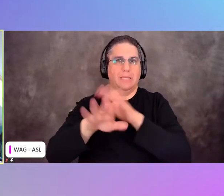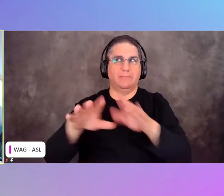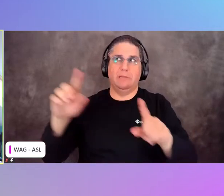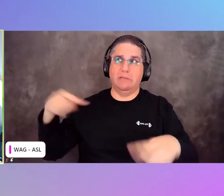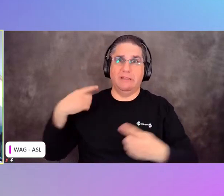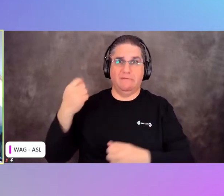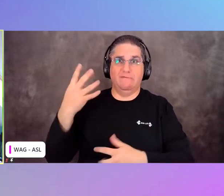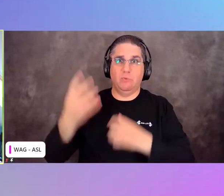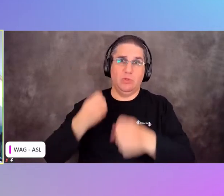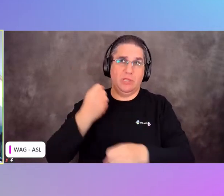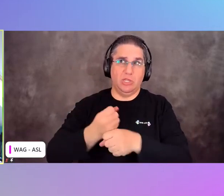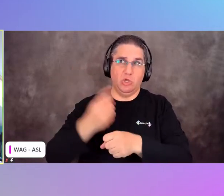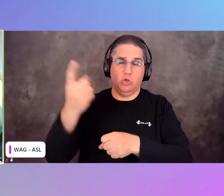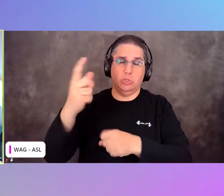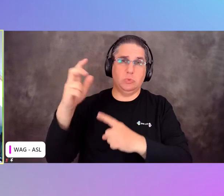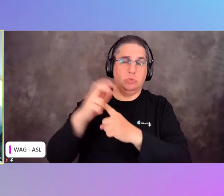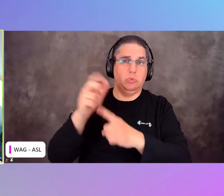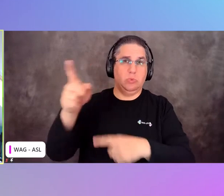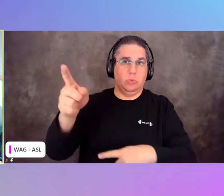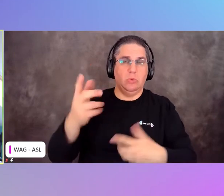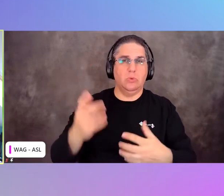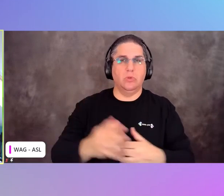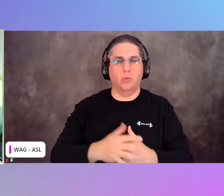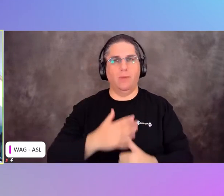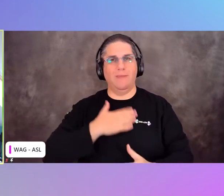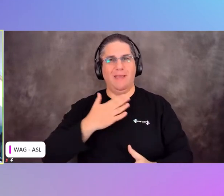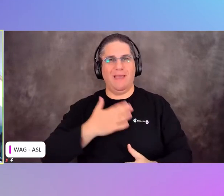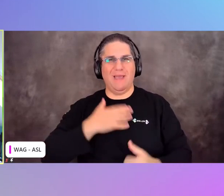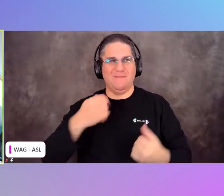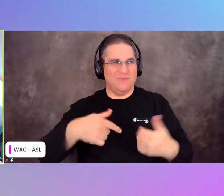See a directive. And I'm delighted that there is a session on the directive atax